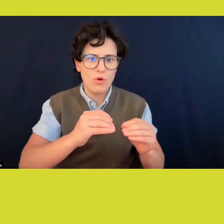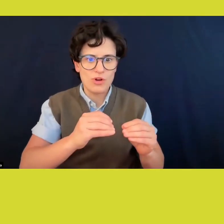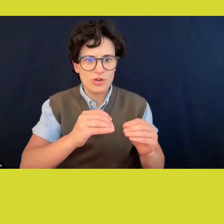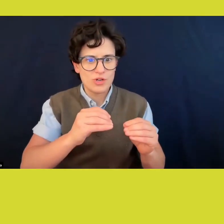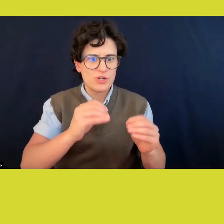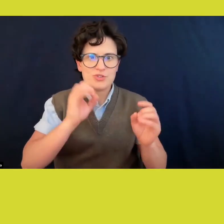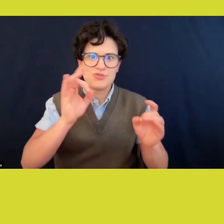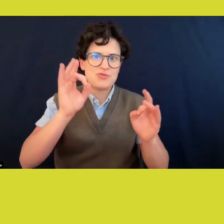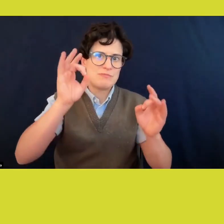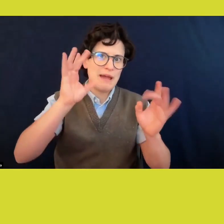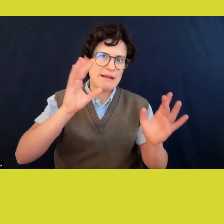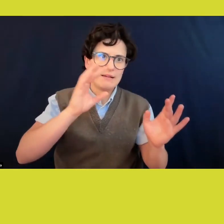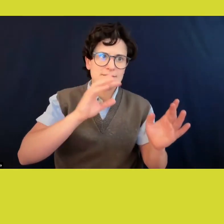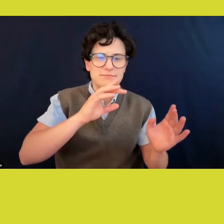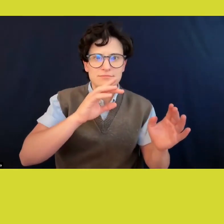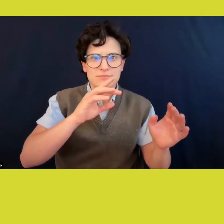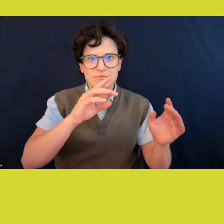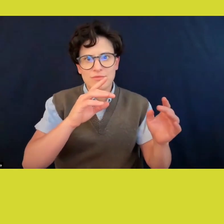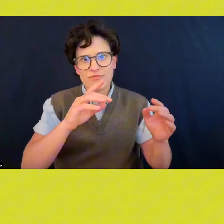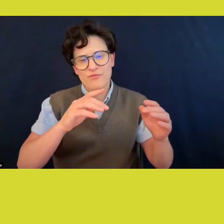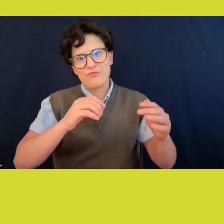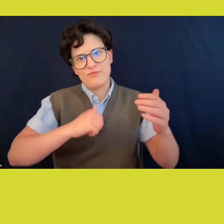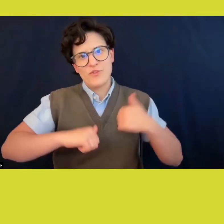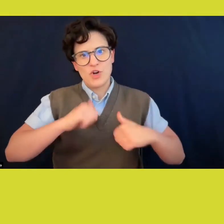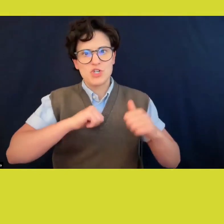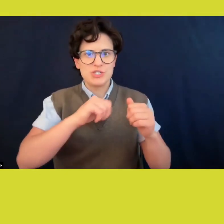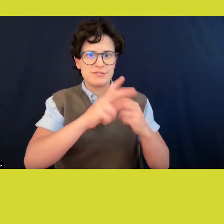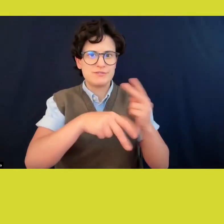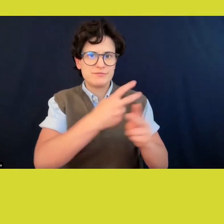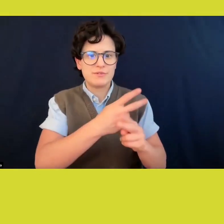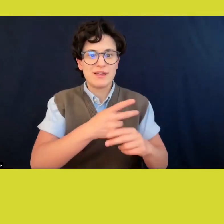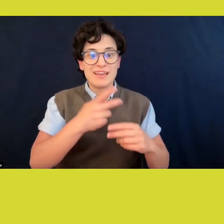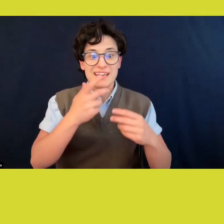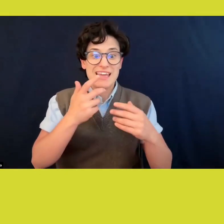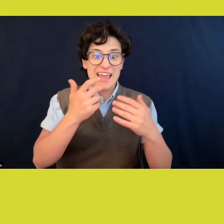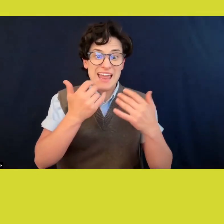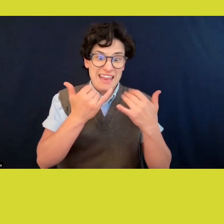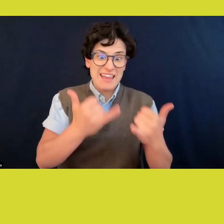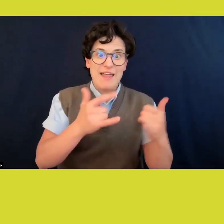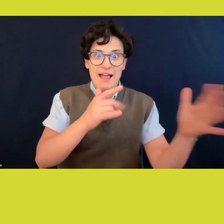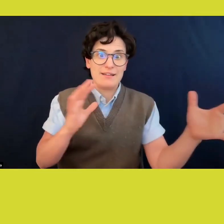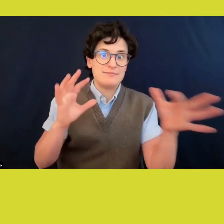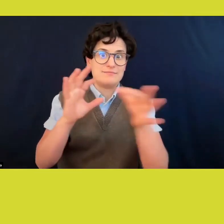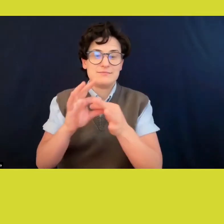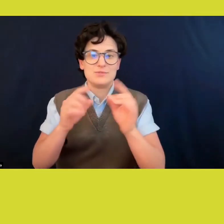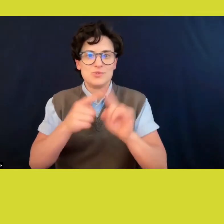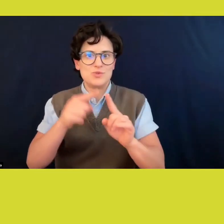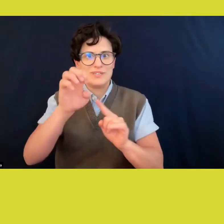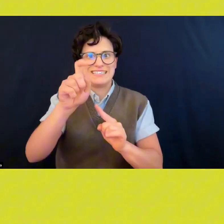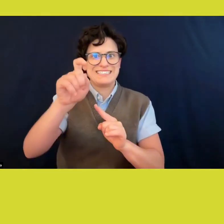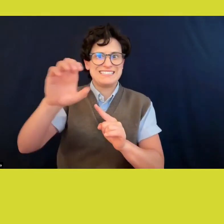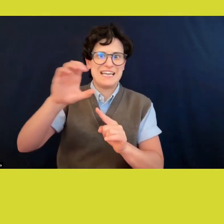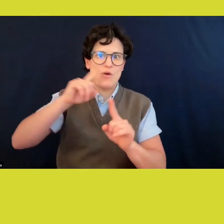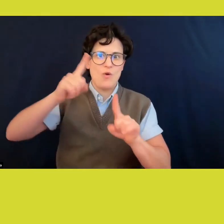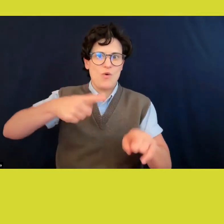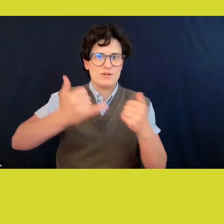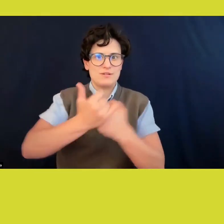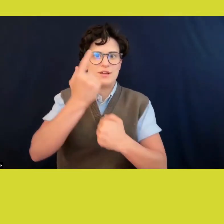to the executive order today, which is calling again for ending crime and disorder on American